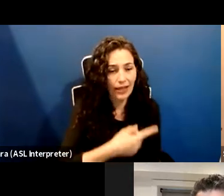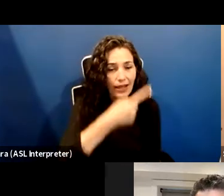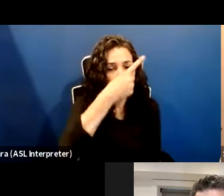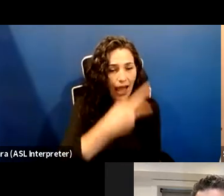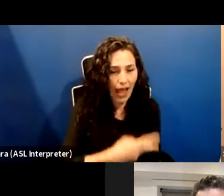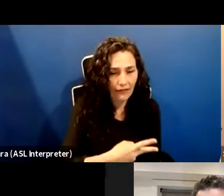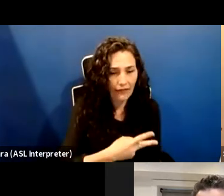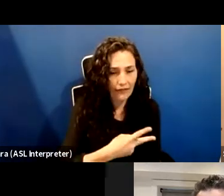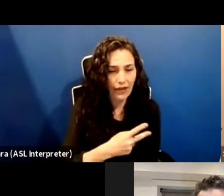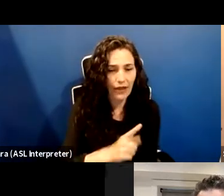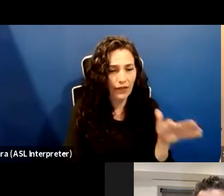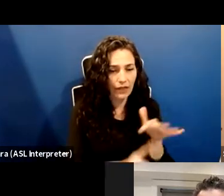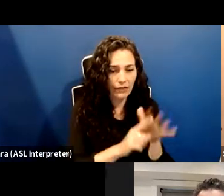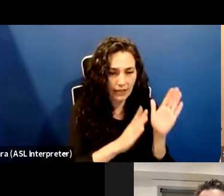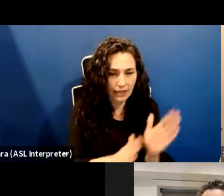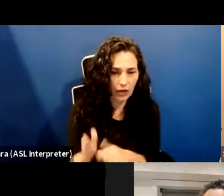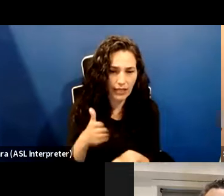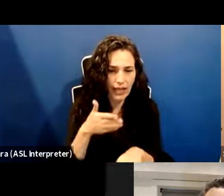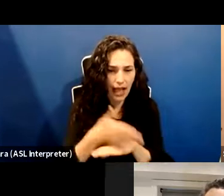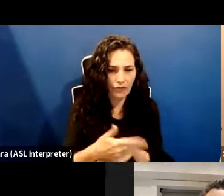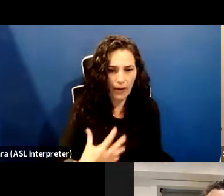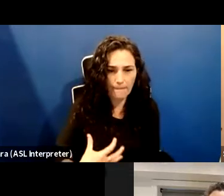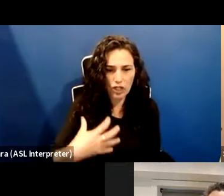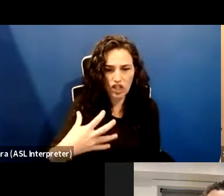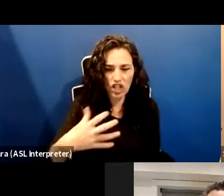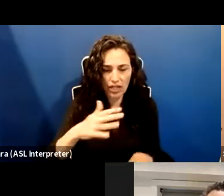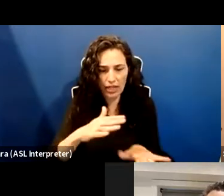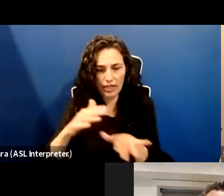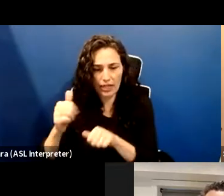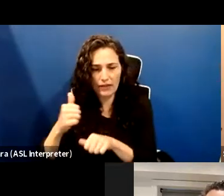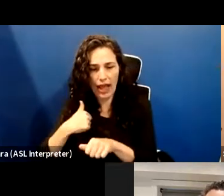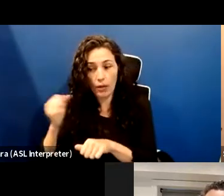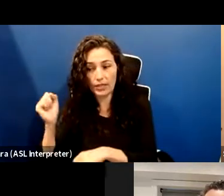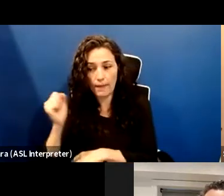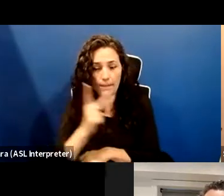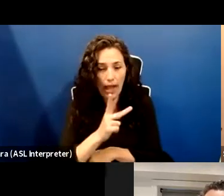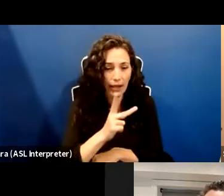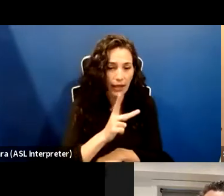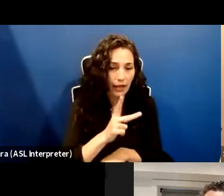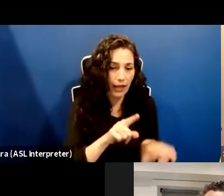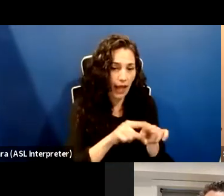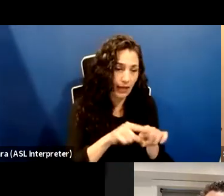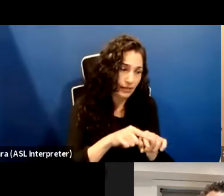you know, I came back as not only a doctor and a wife, but I was a mom, you know.